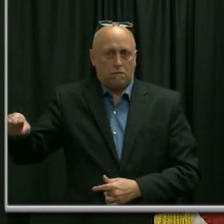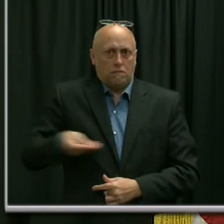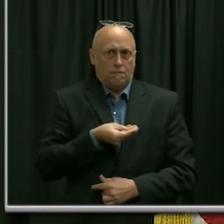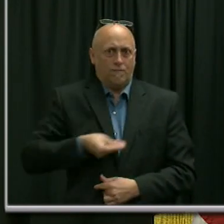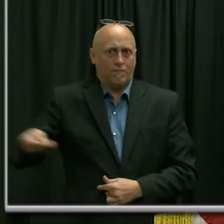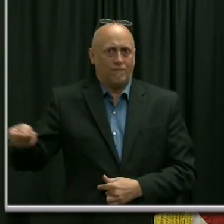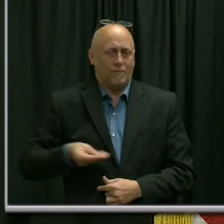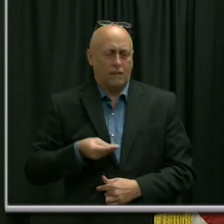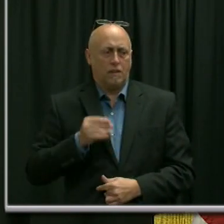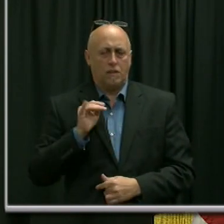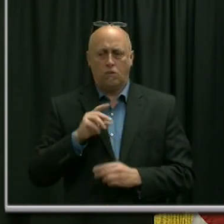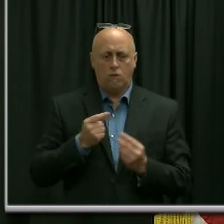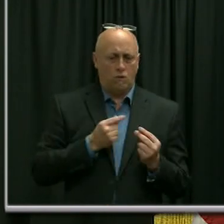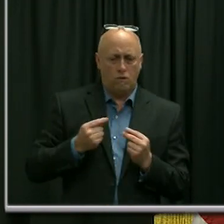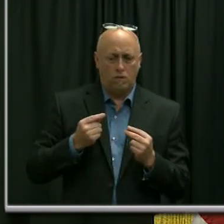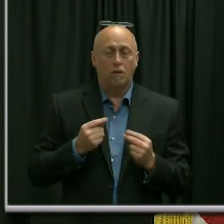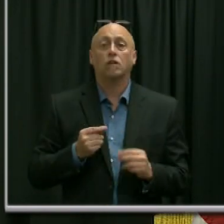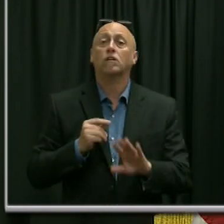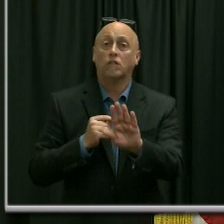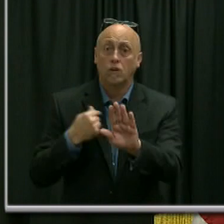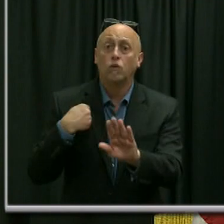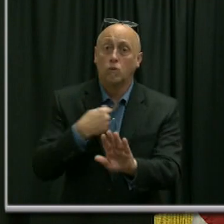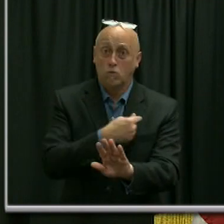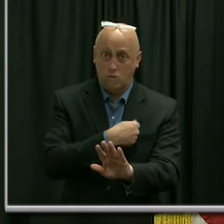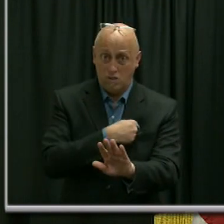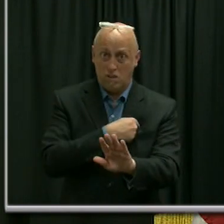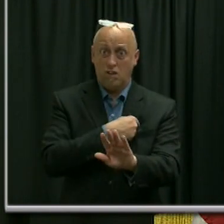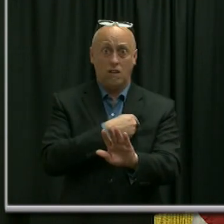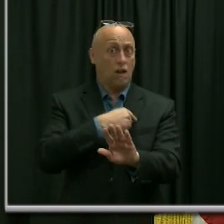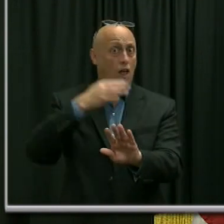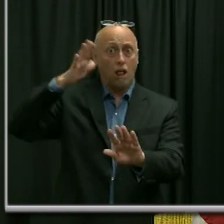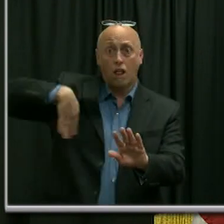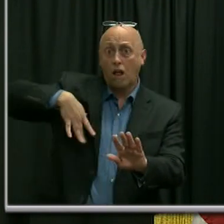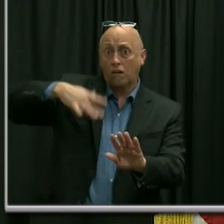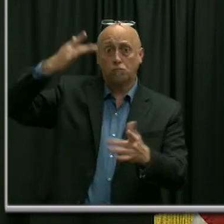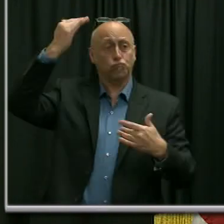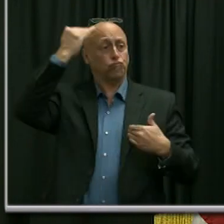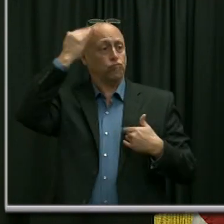AND HOW WE TRANSMITTED. ONE IS